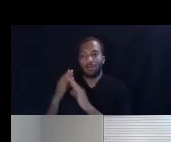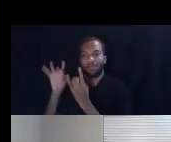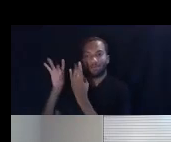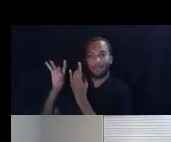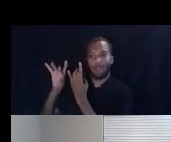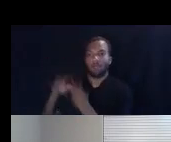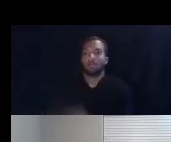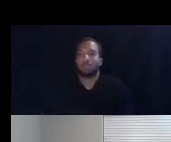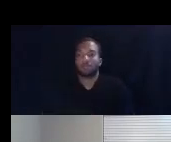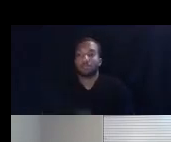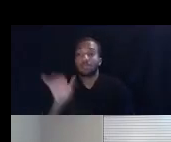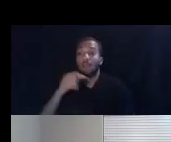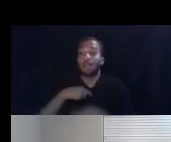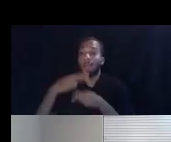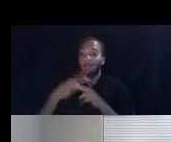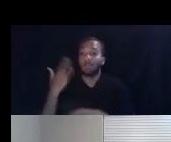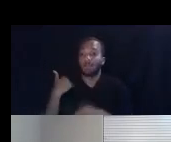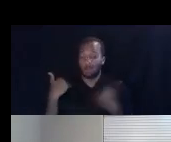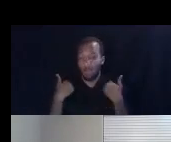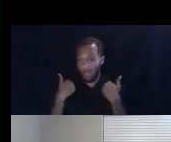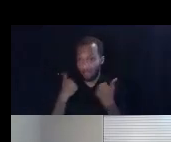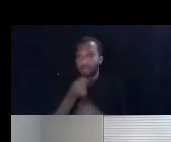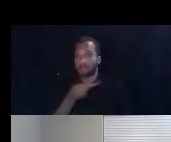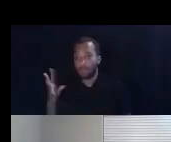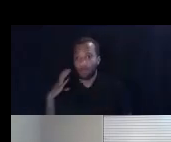we have several advisory committees at shameless Uju